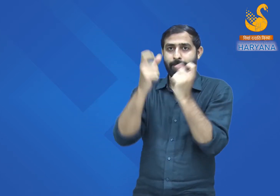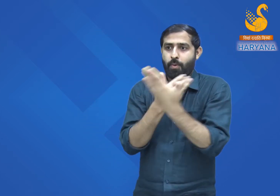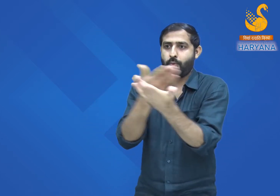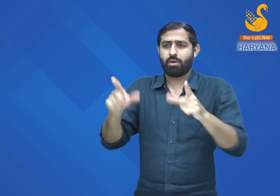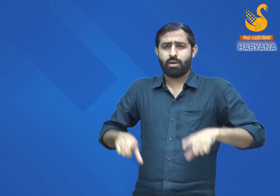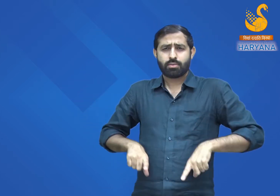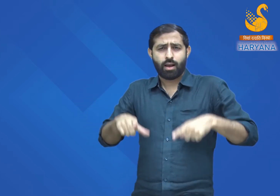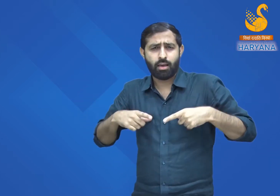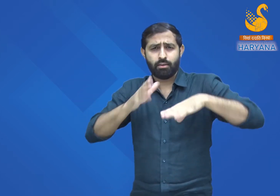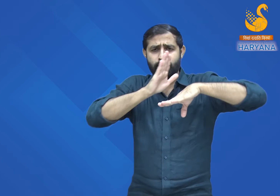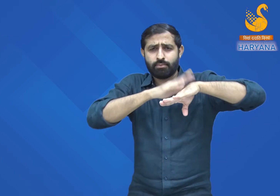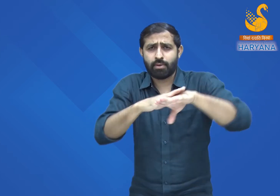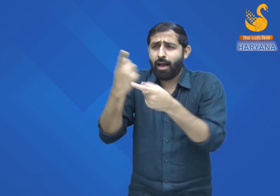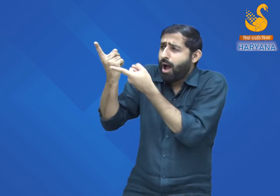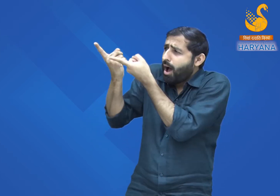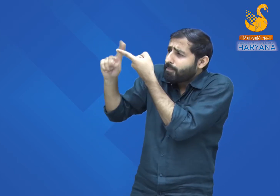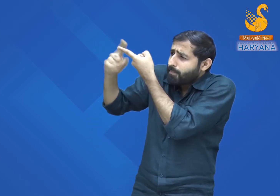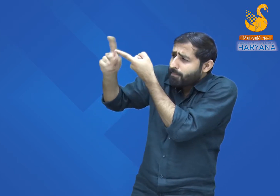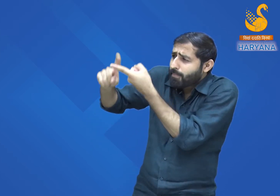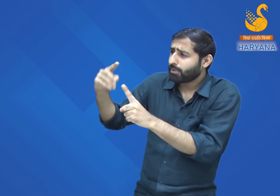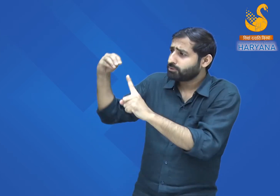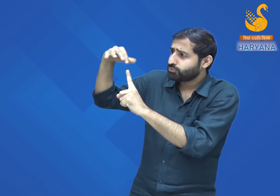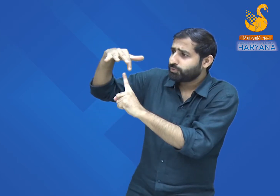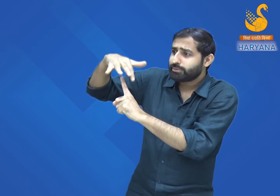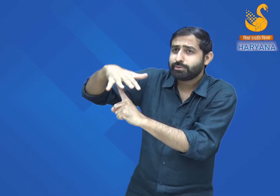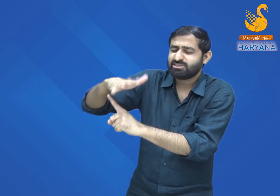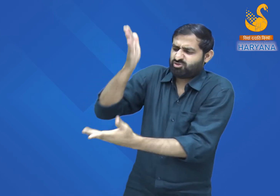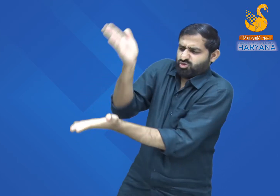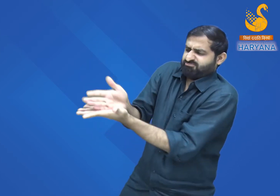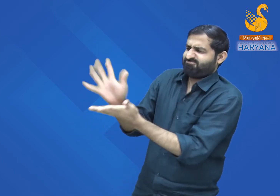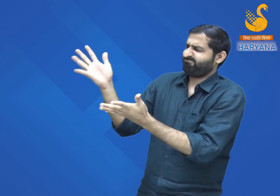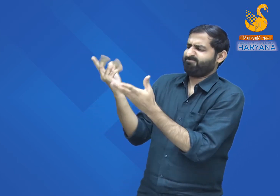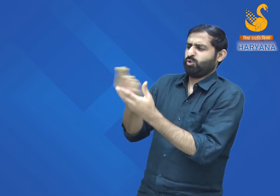We cannot restrict the flow of information which is carried forward